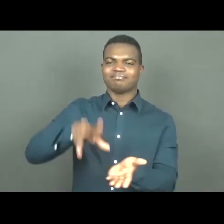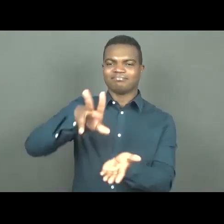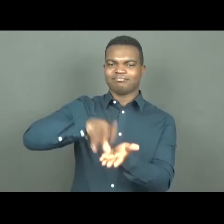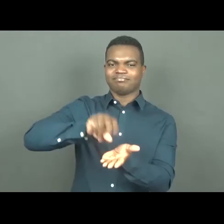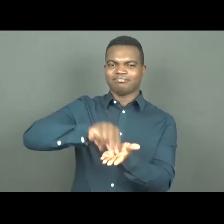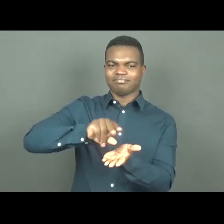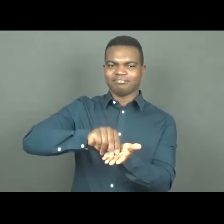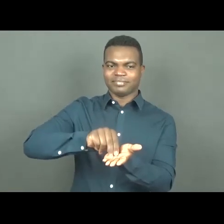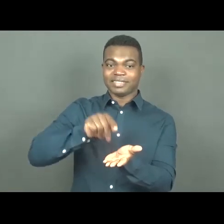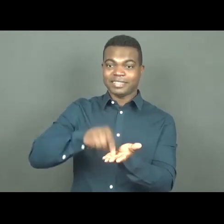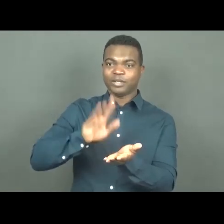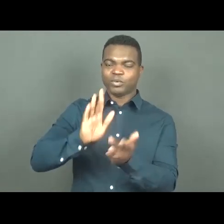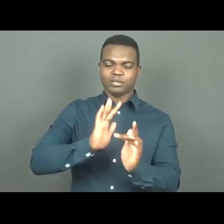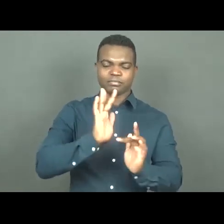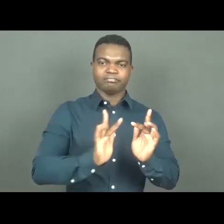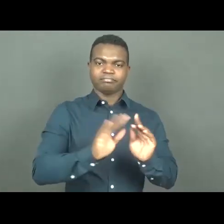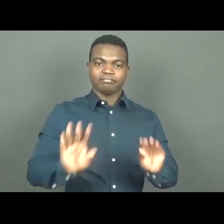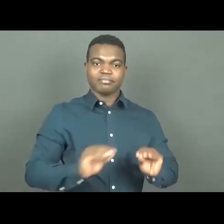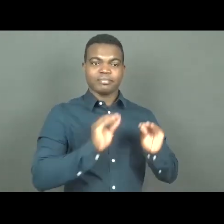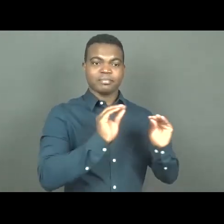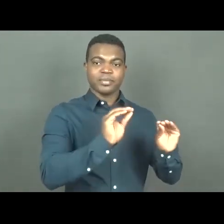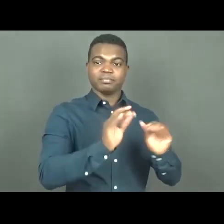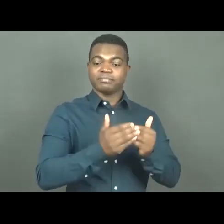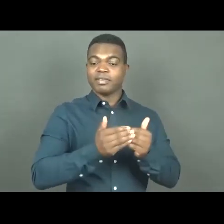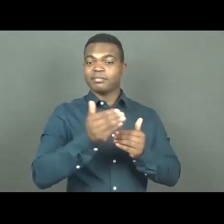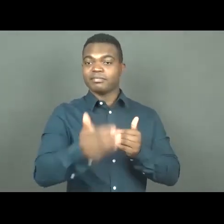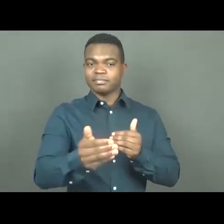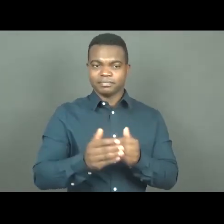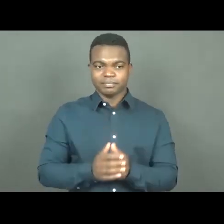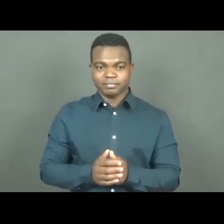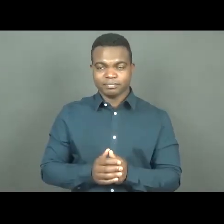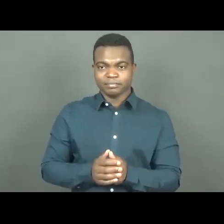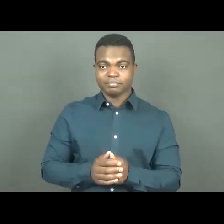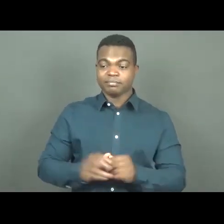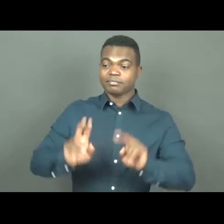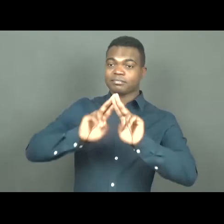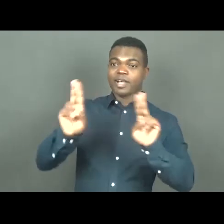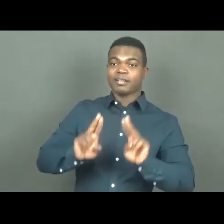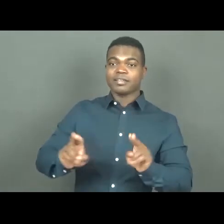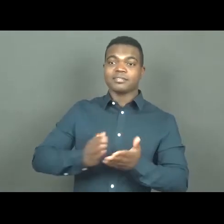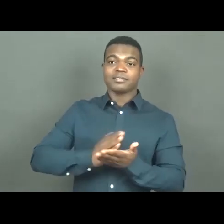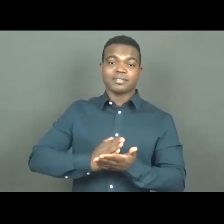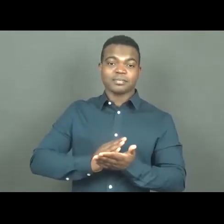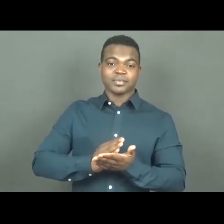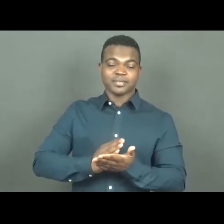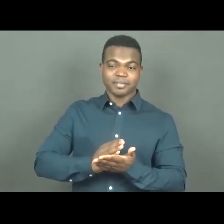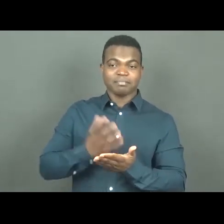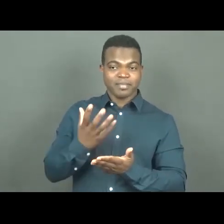multi pinning, please let the host know through the chat box, so they can activate that for you.